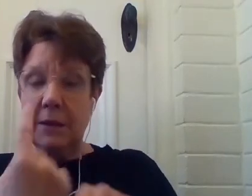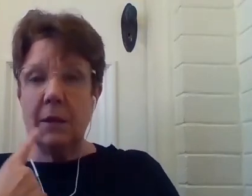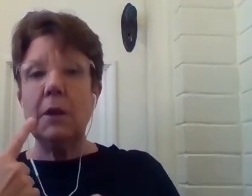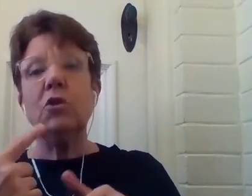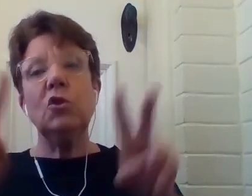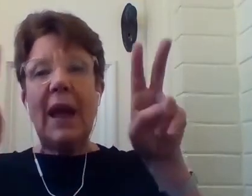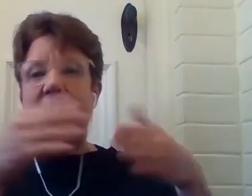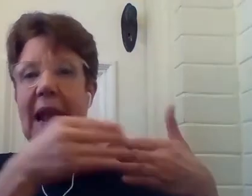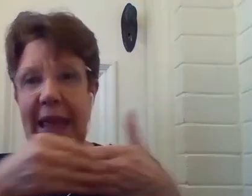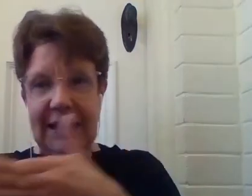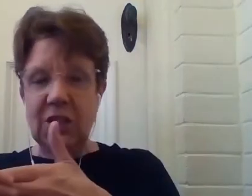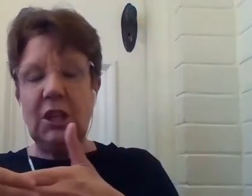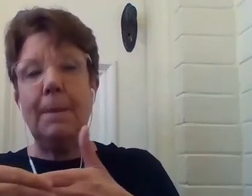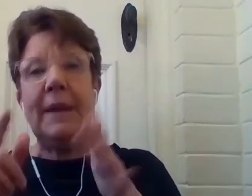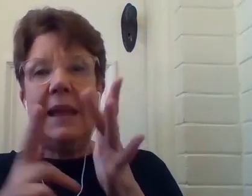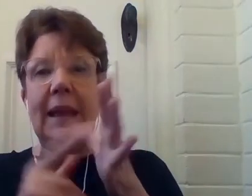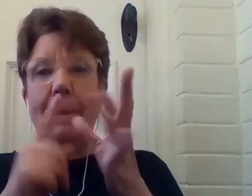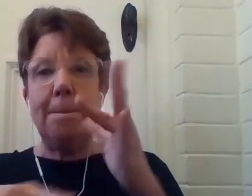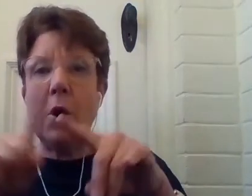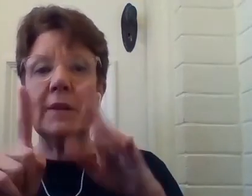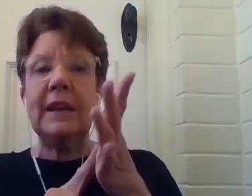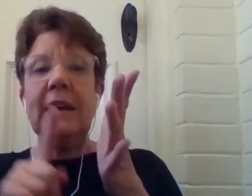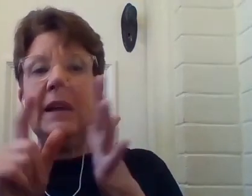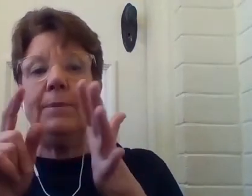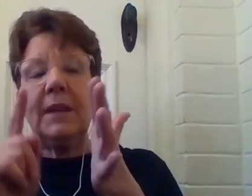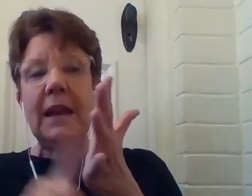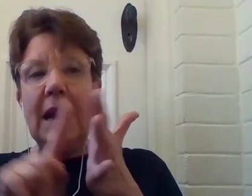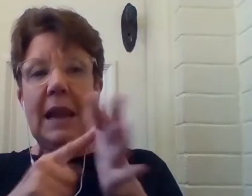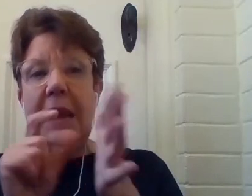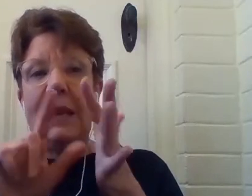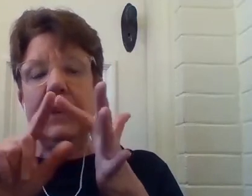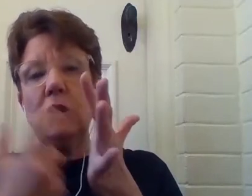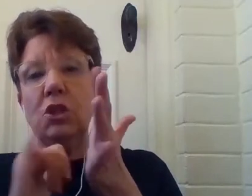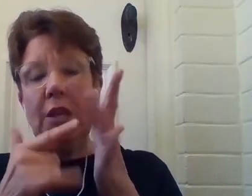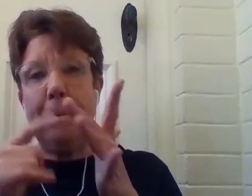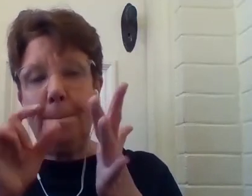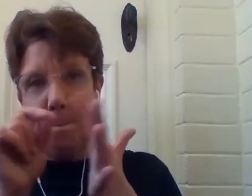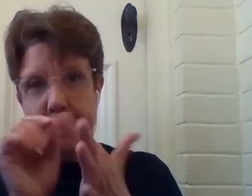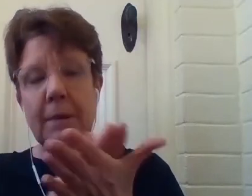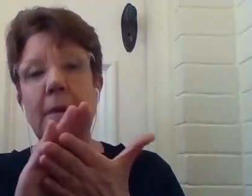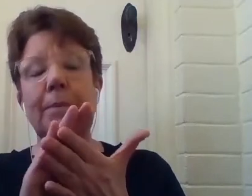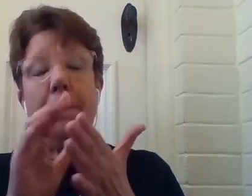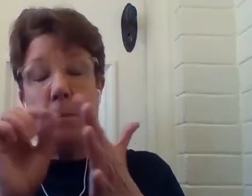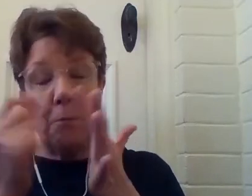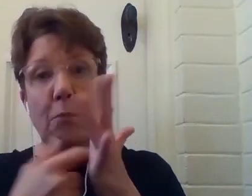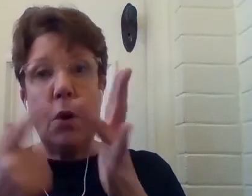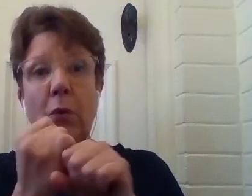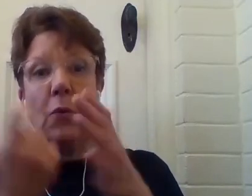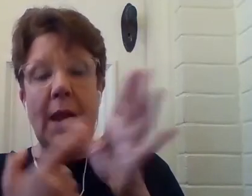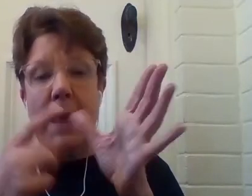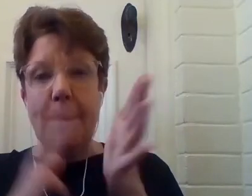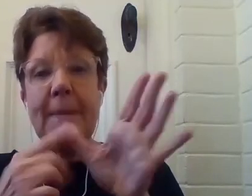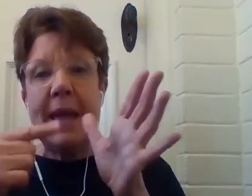and we'll pass that on to Monica for you. Monica, do you have any last